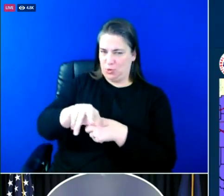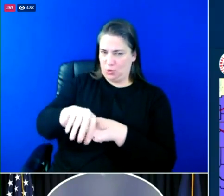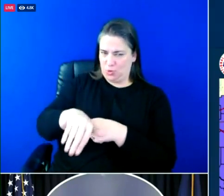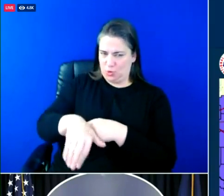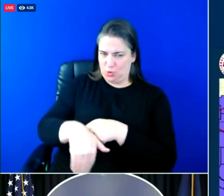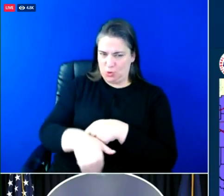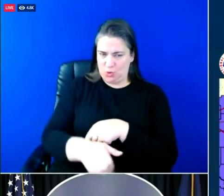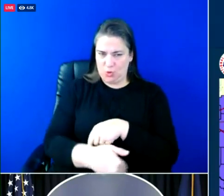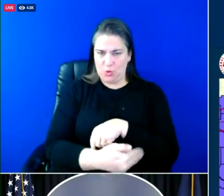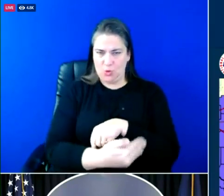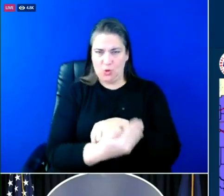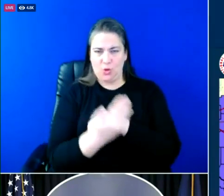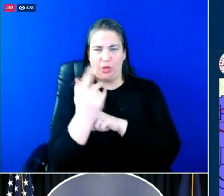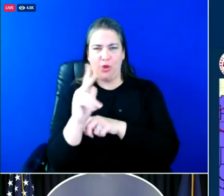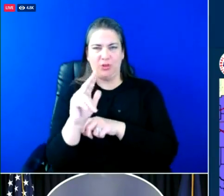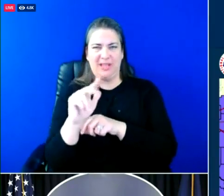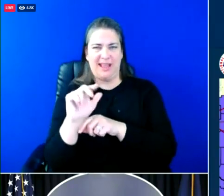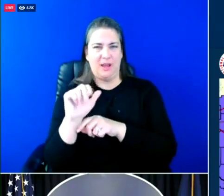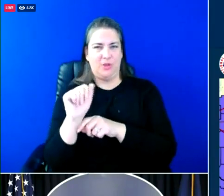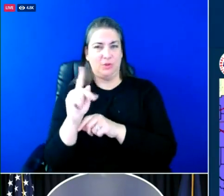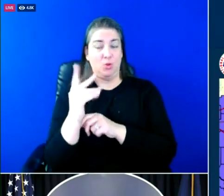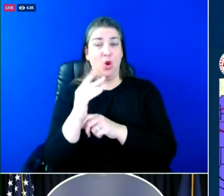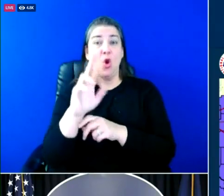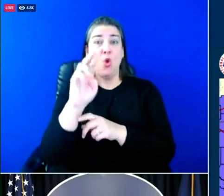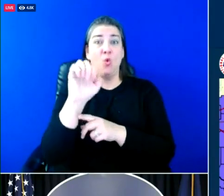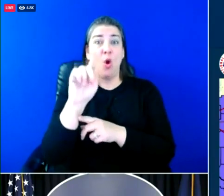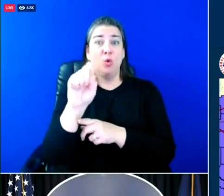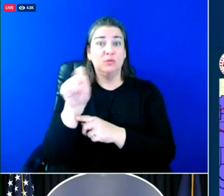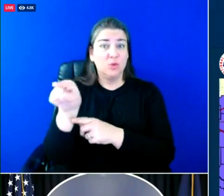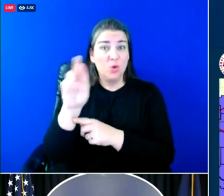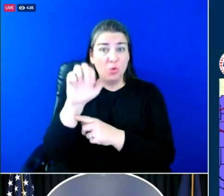extraordinarily dangerous. Um, Secretary Kerry will talk a little bit